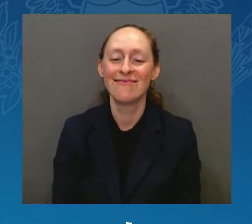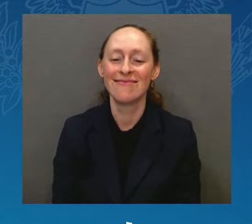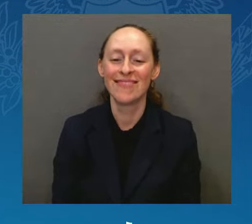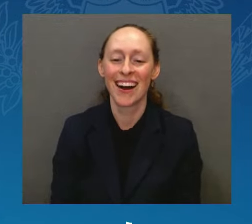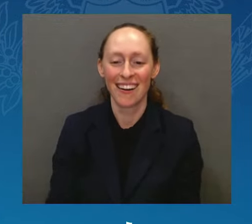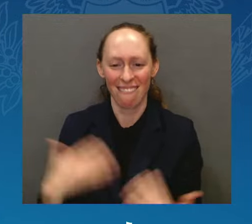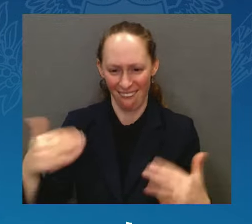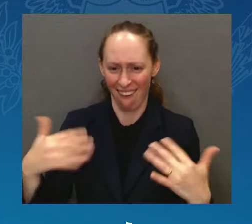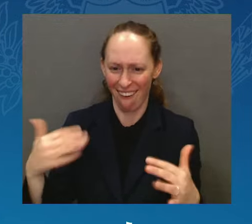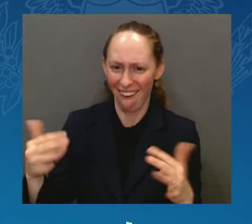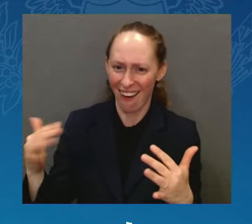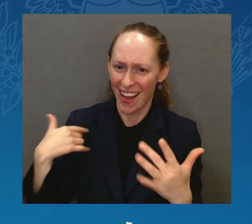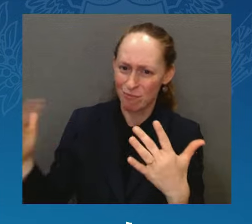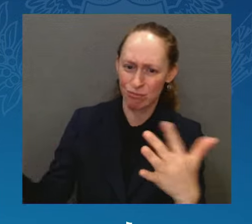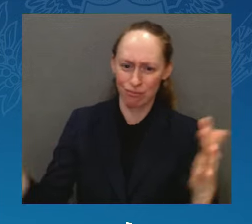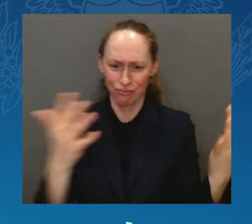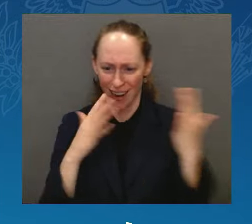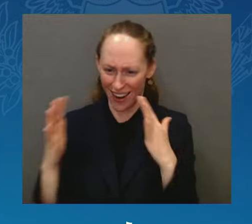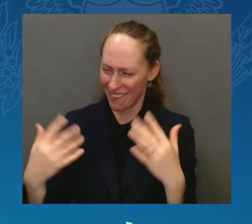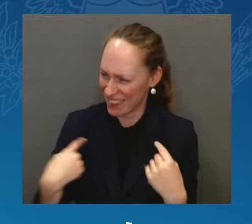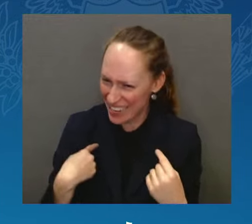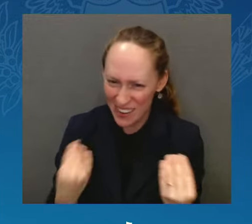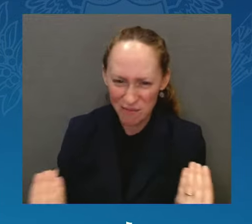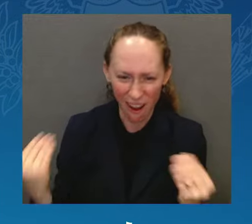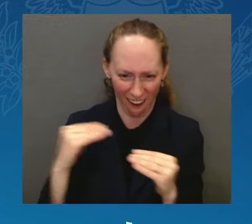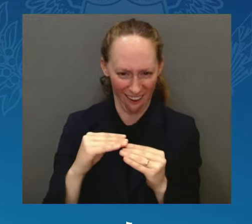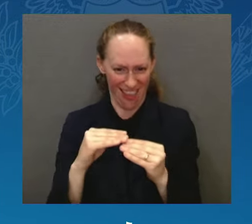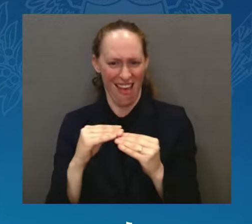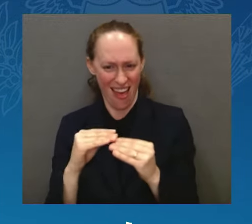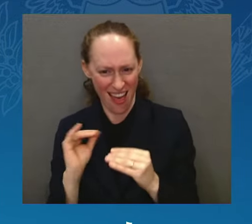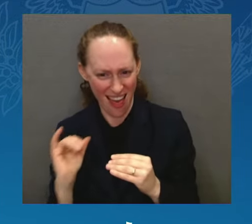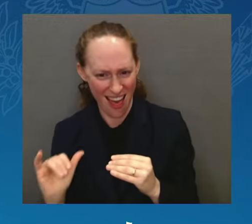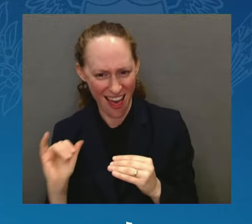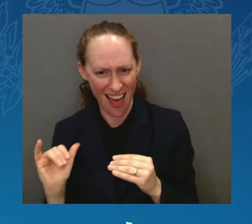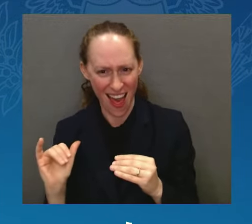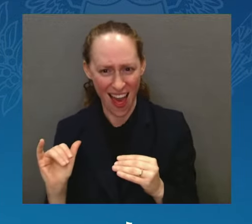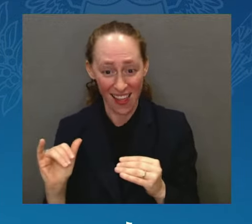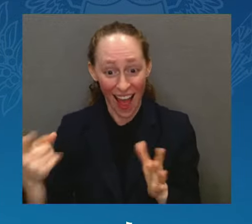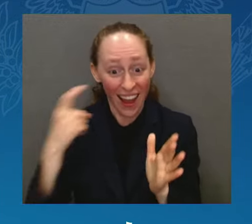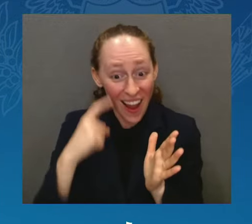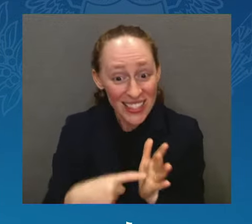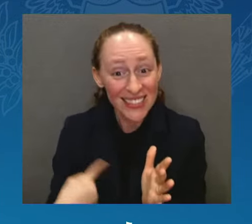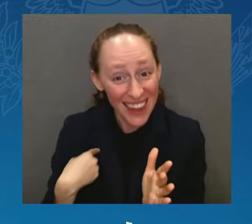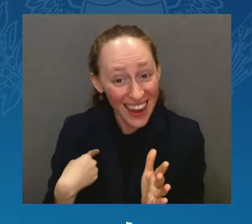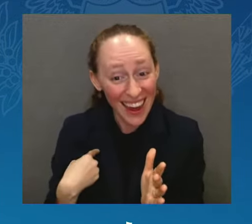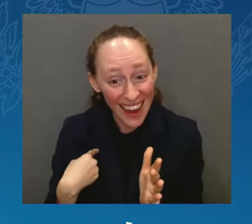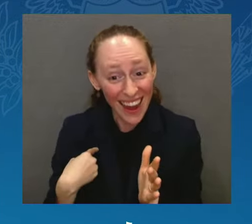I'm not sure if you saw that part. You know, it is my honor to introduce someone